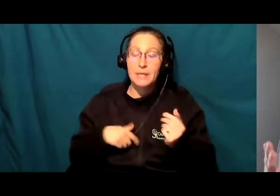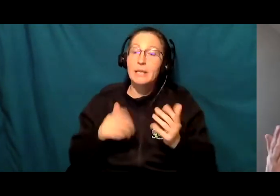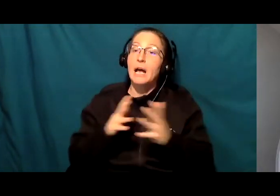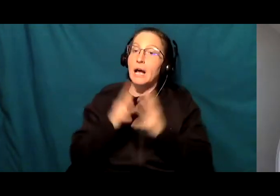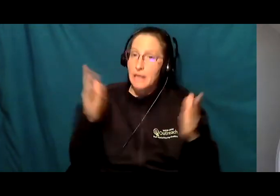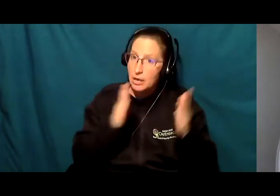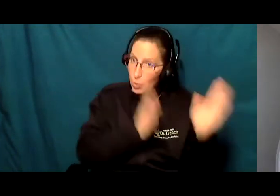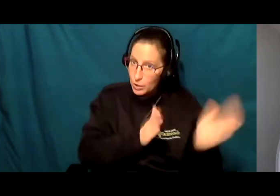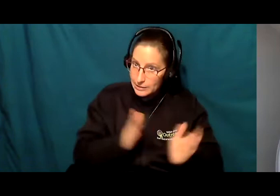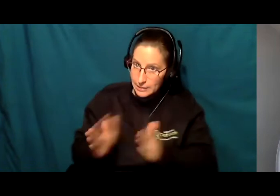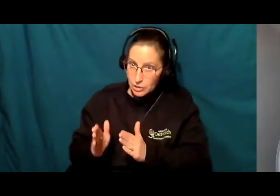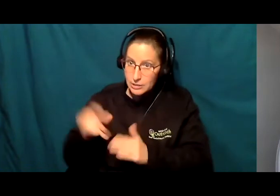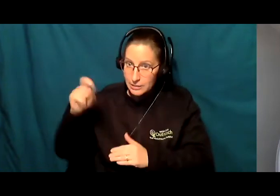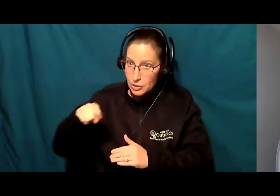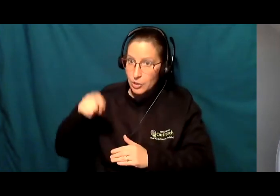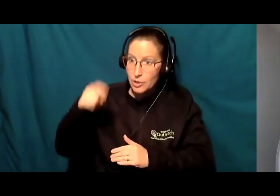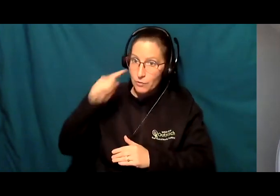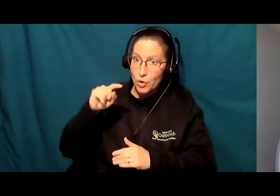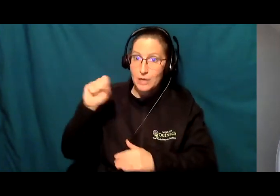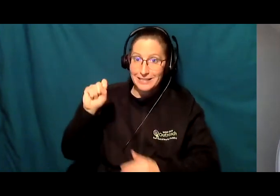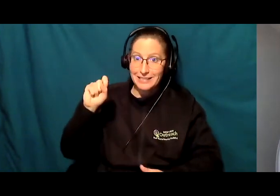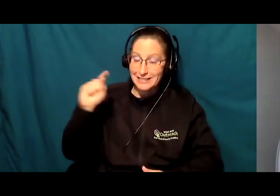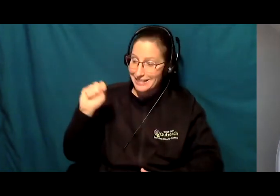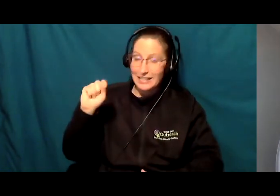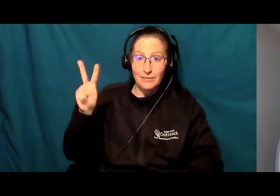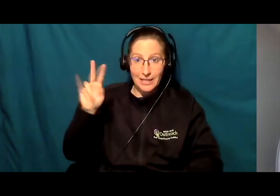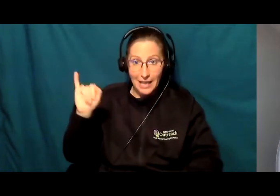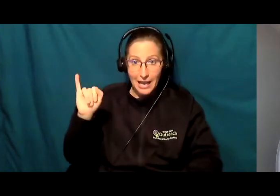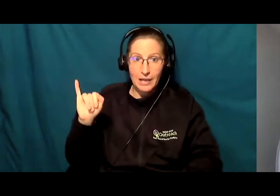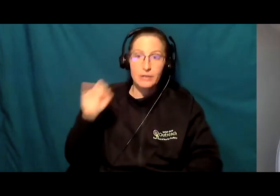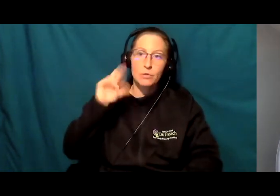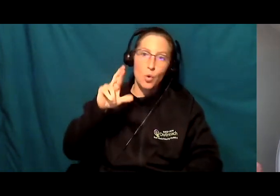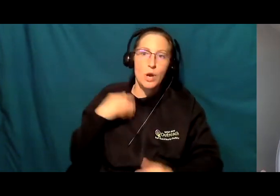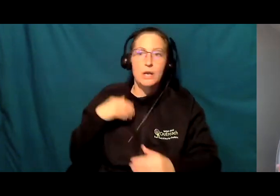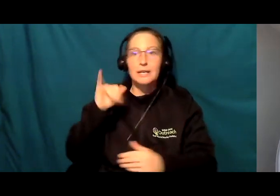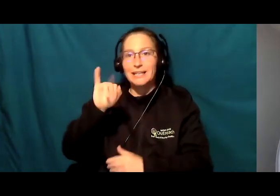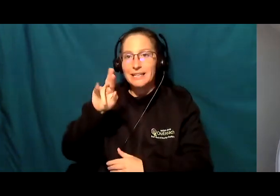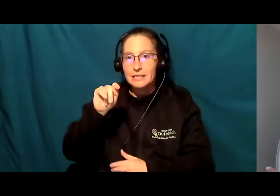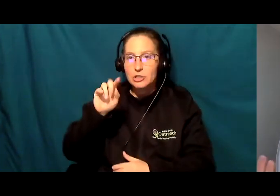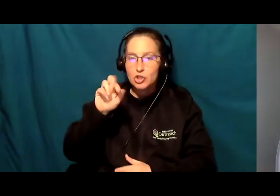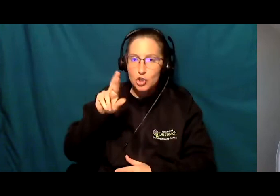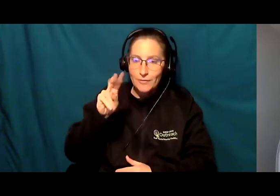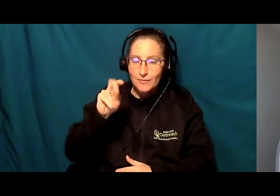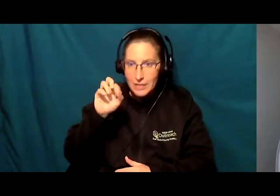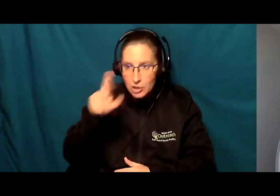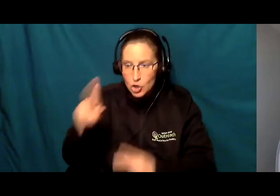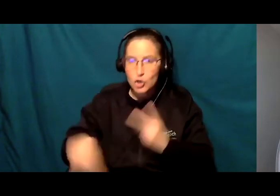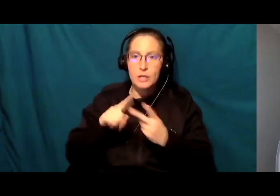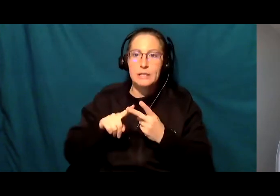on the end of the TVI, or the intervener, or paraprofessional, the team, the teacher.